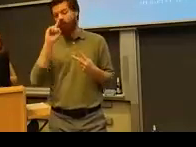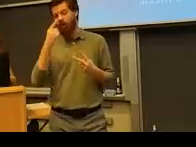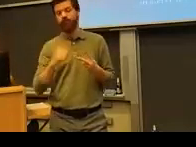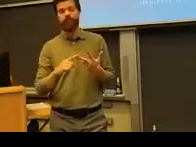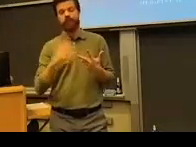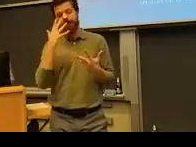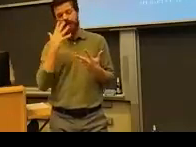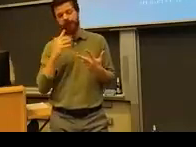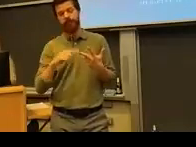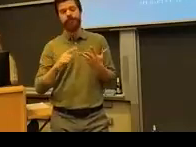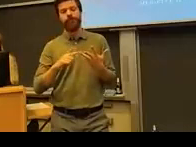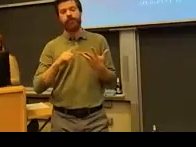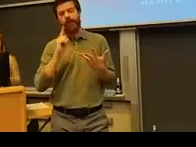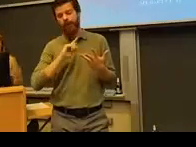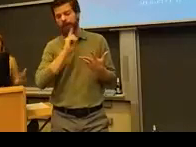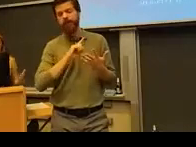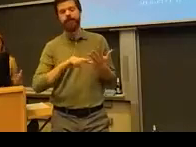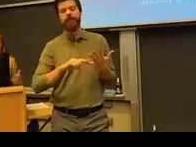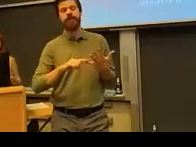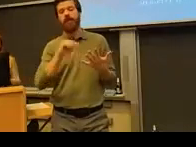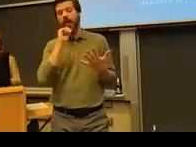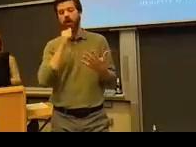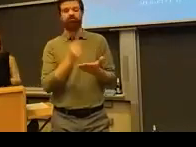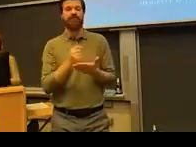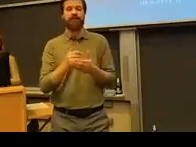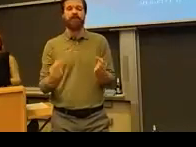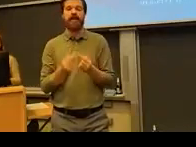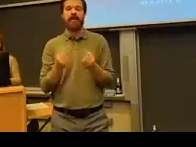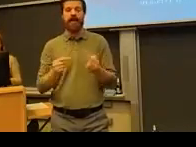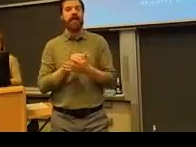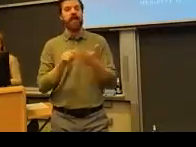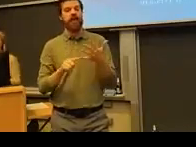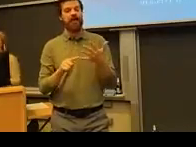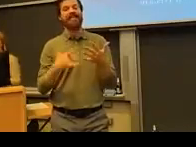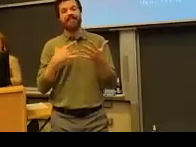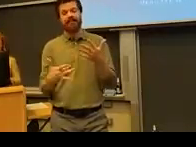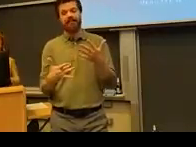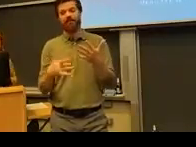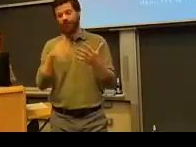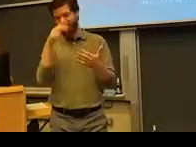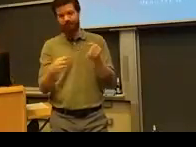maybe loneliness um untreated pain and a lot of this is due to poor support poor pain management